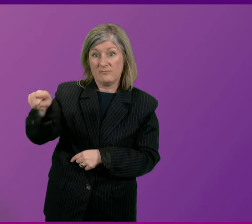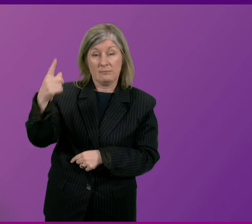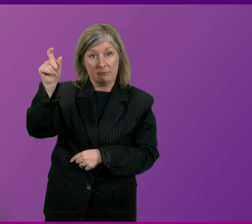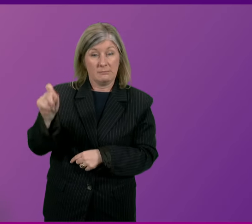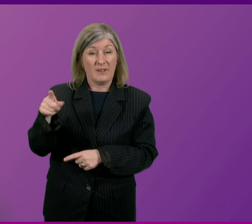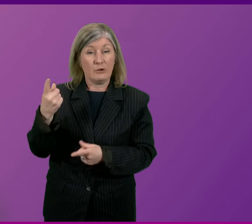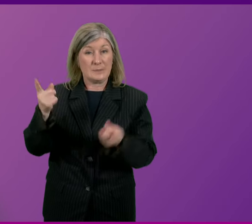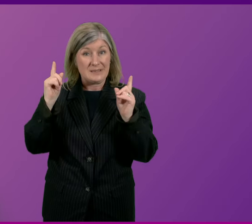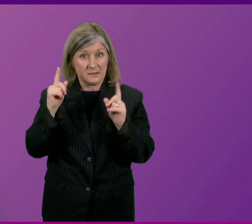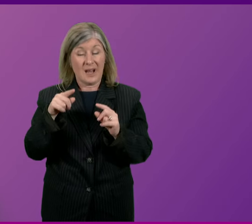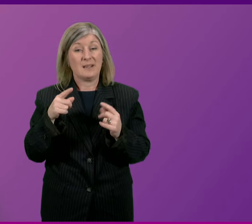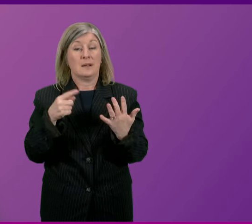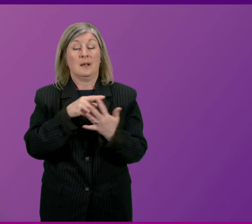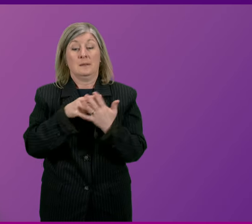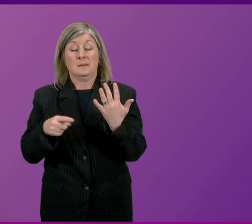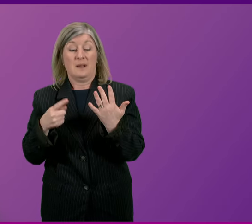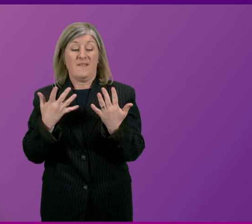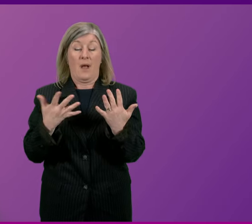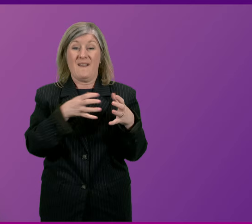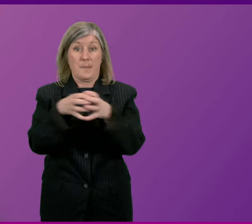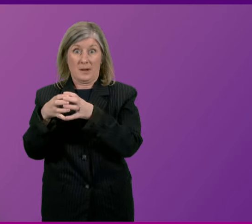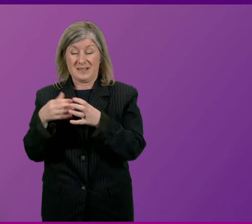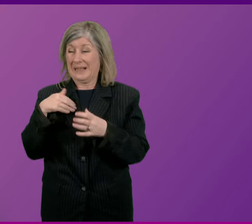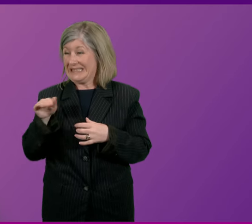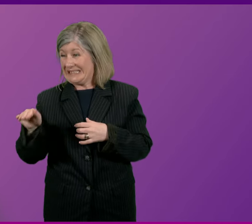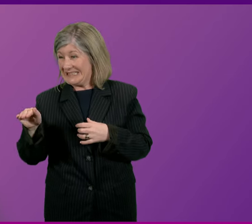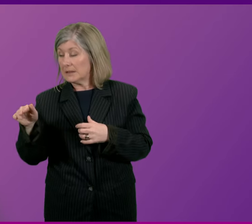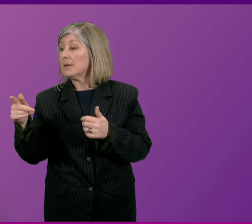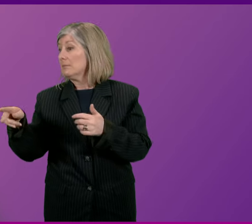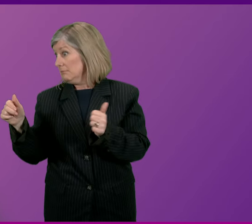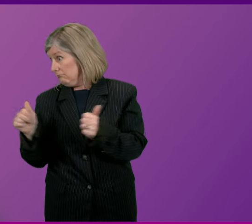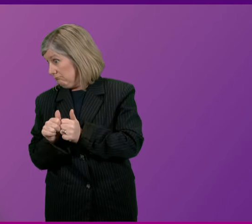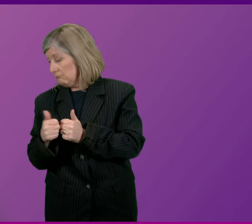of each of the five parties, including myself, to put it to the First Minister.